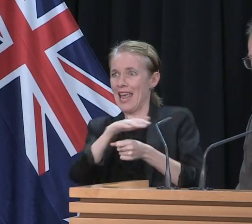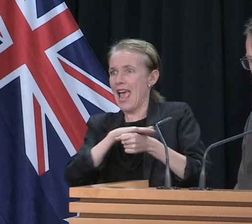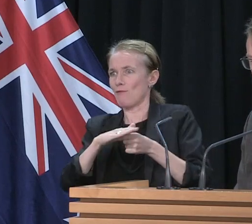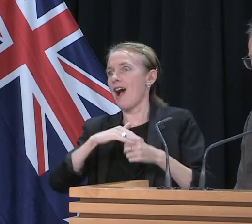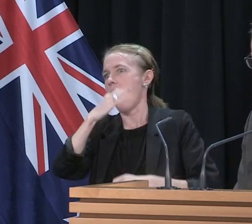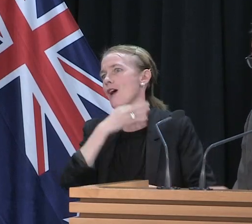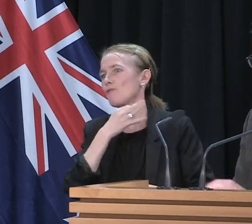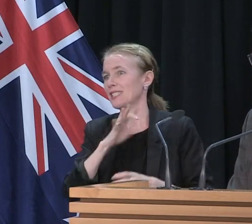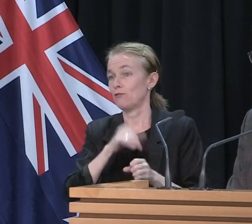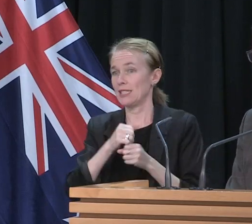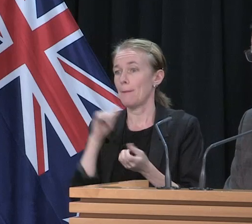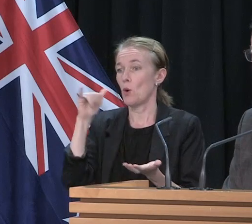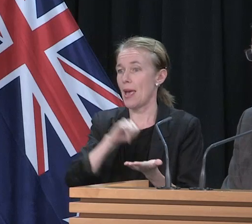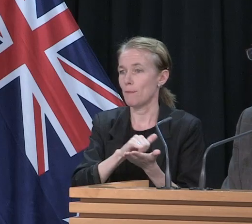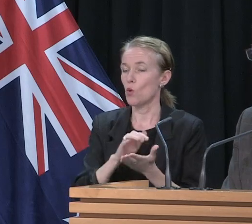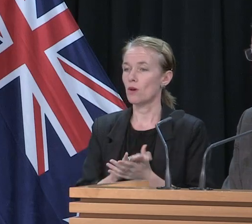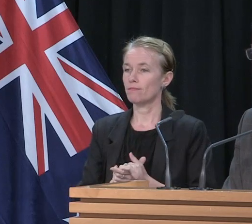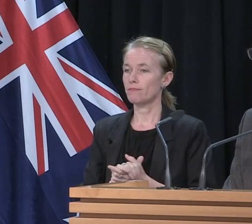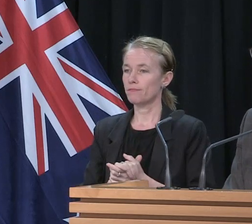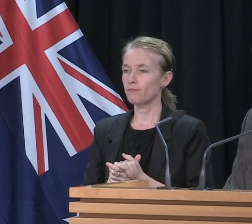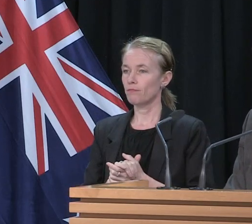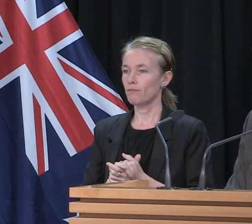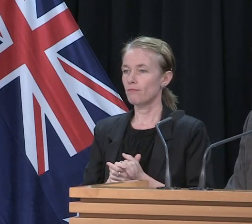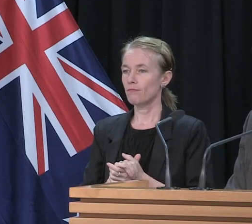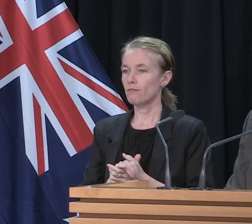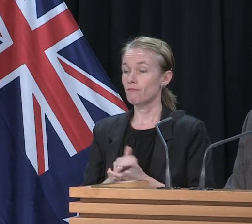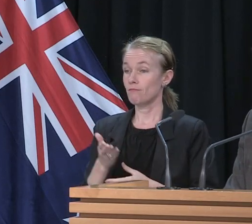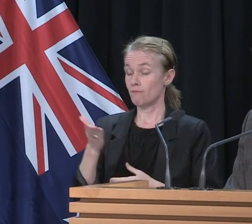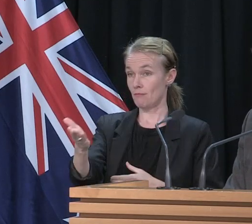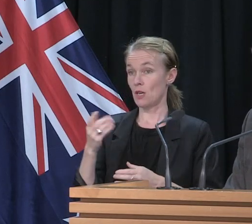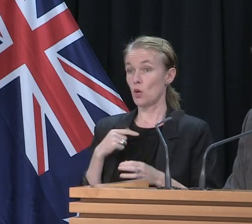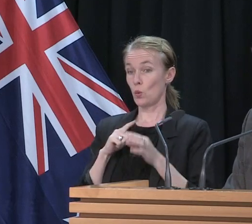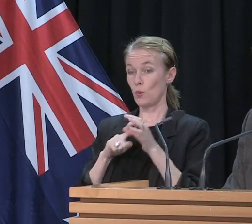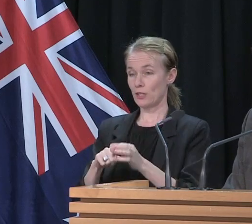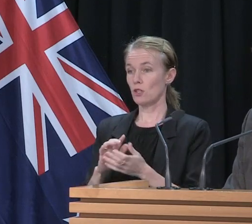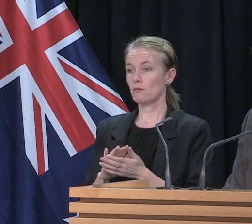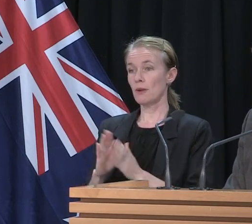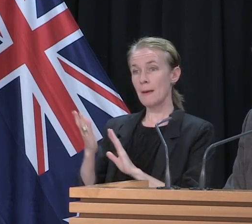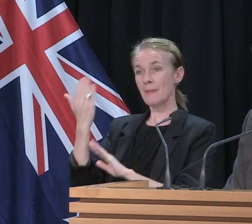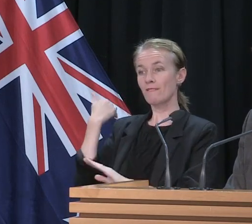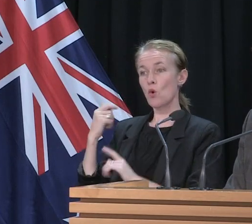where the testing can be at its most useful. Last question. >> (SPEAKS